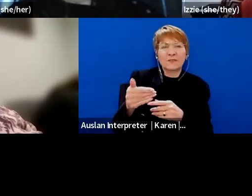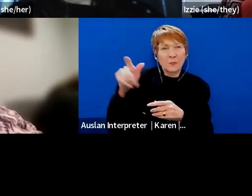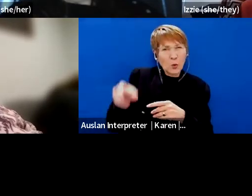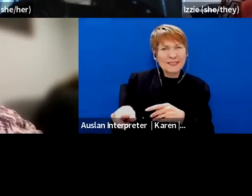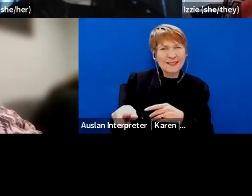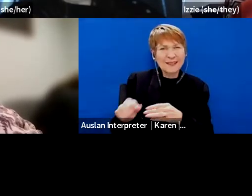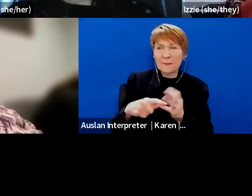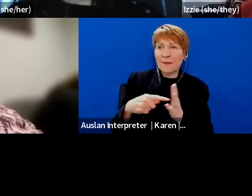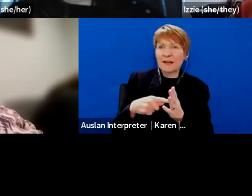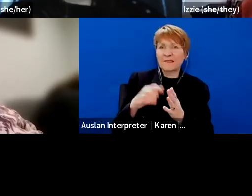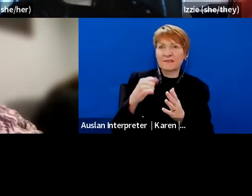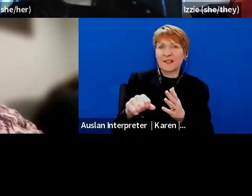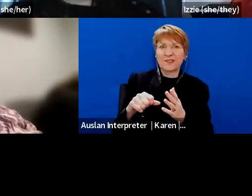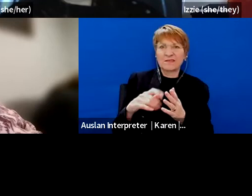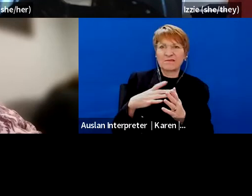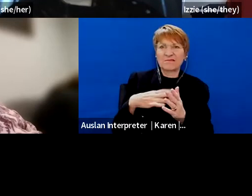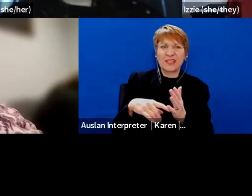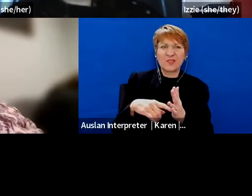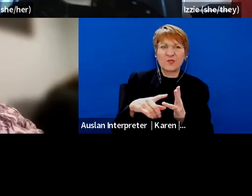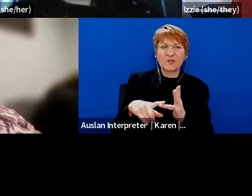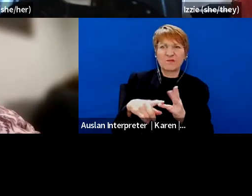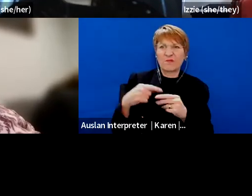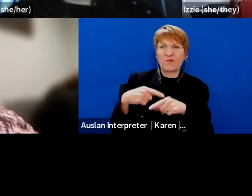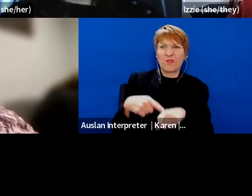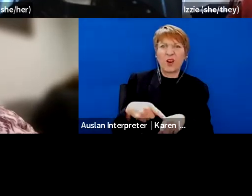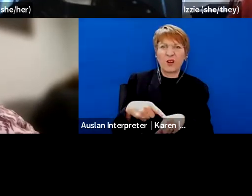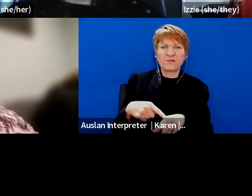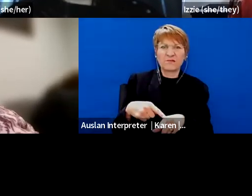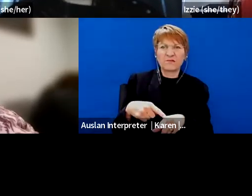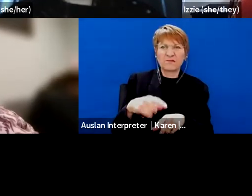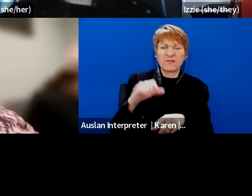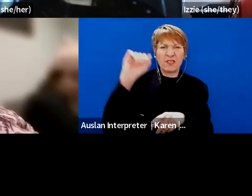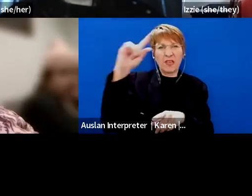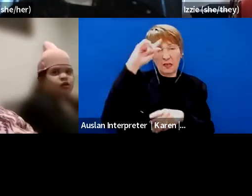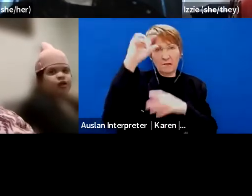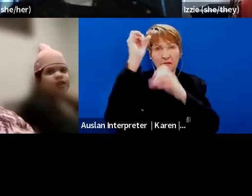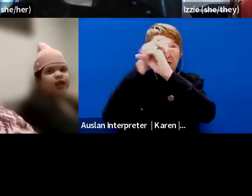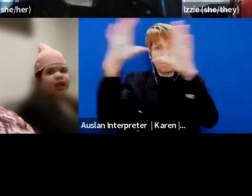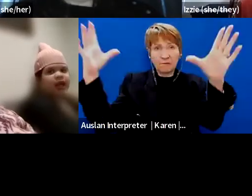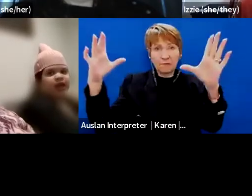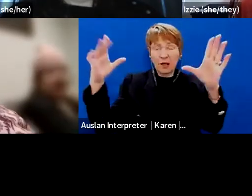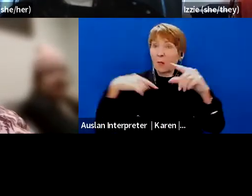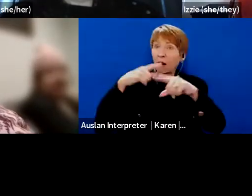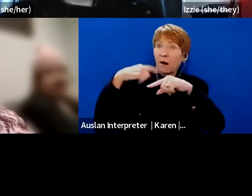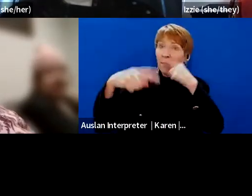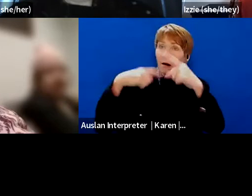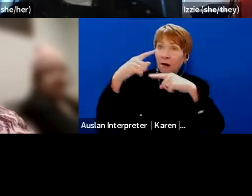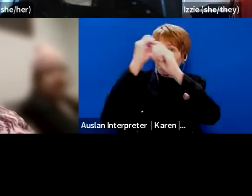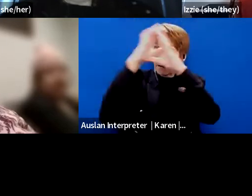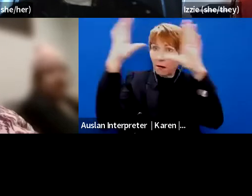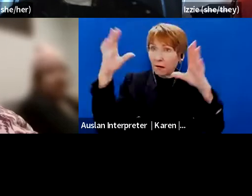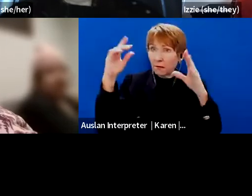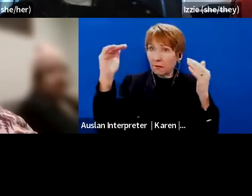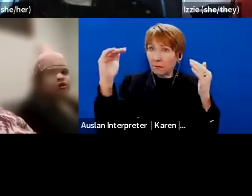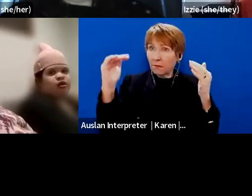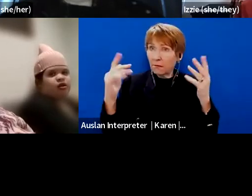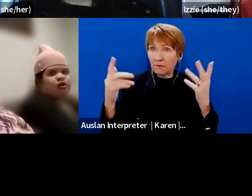we still need to fit into a box we still need to fit into that criteria which doesn't exist for her, especially because of all the different issues.